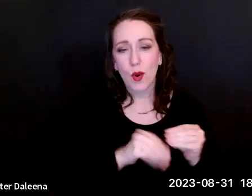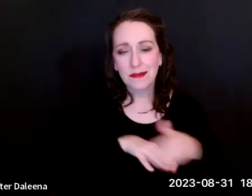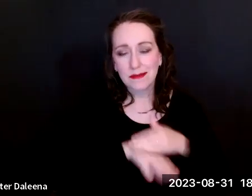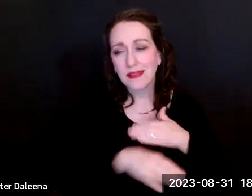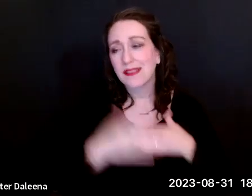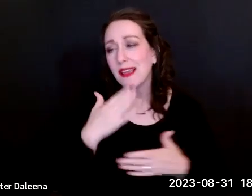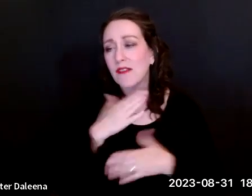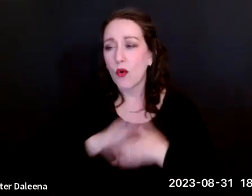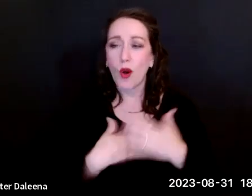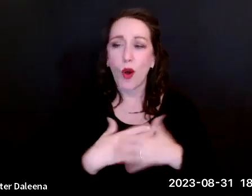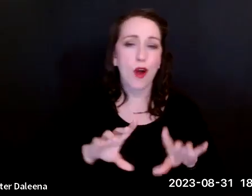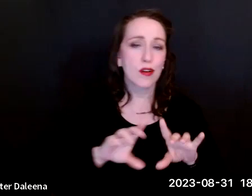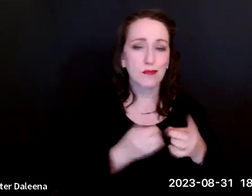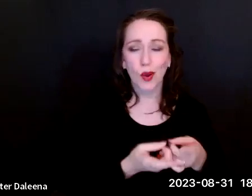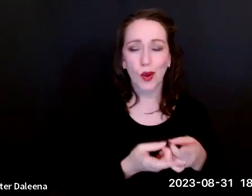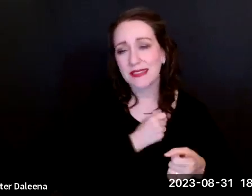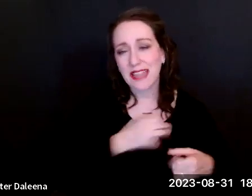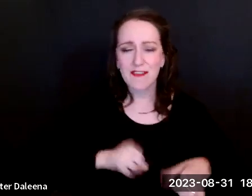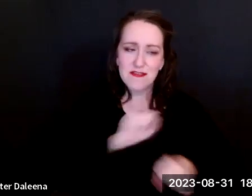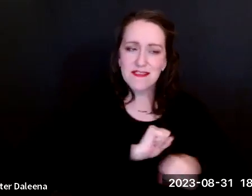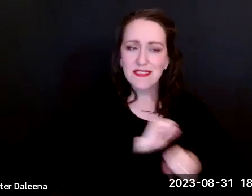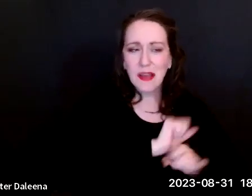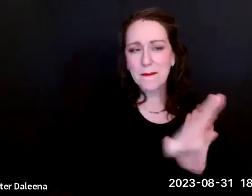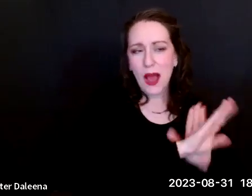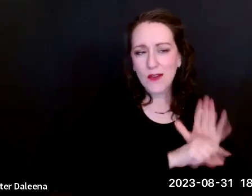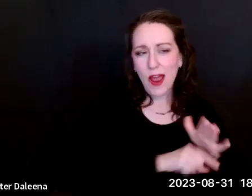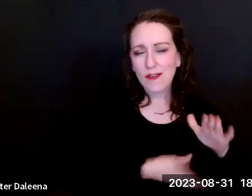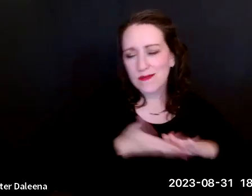to all the department staff working hard in the background to run the technology provide technical